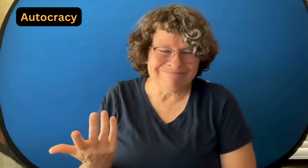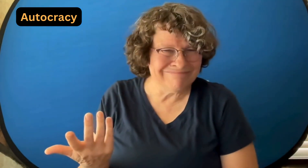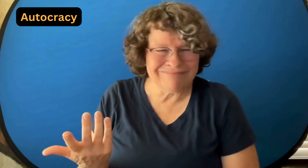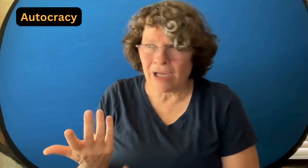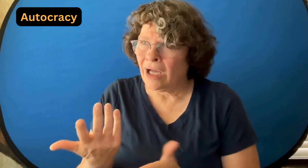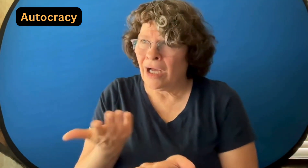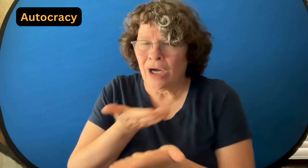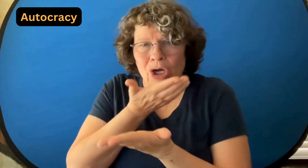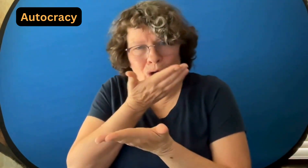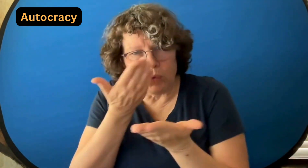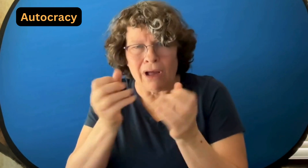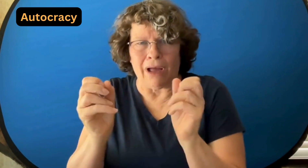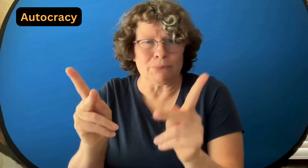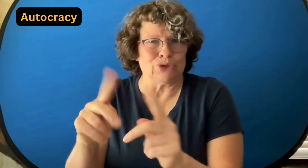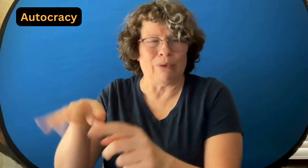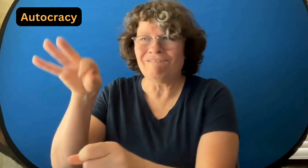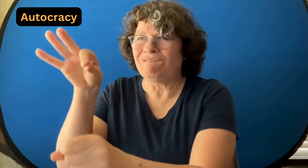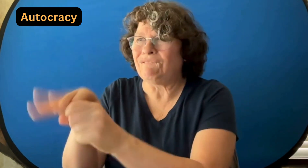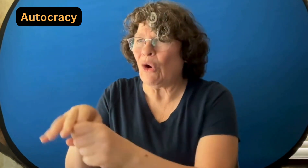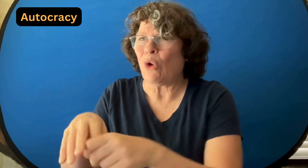doesn't have any opportunities to vote